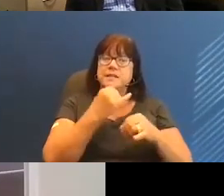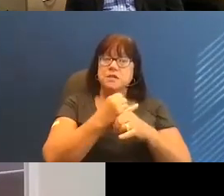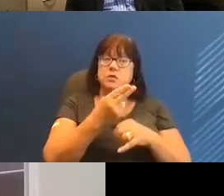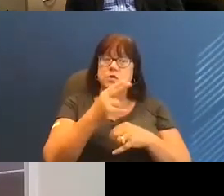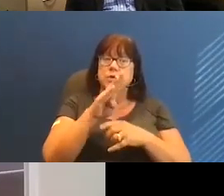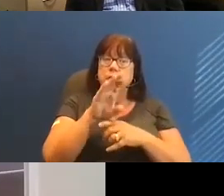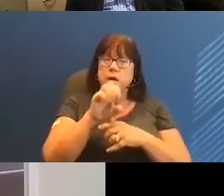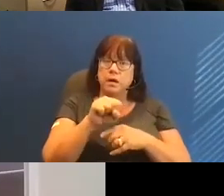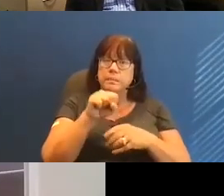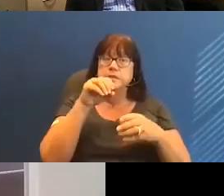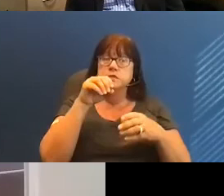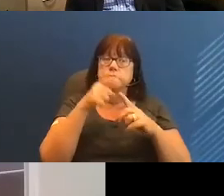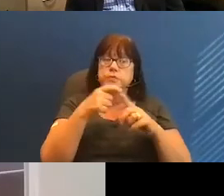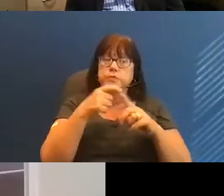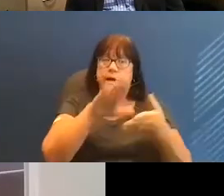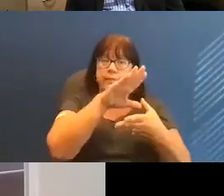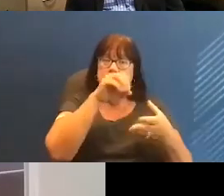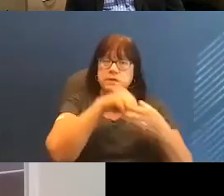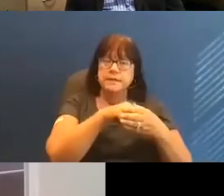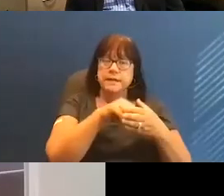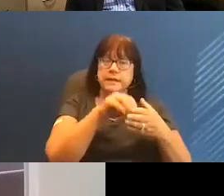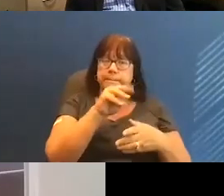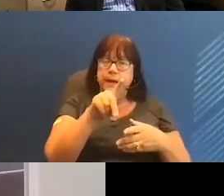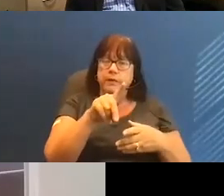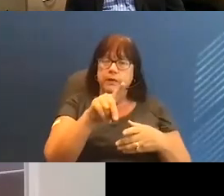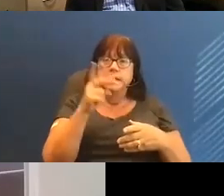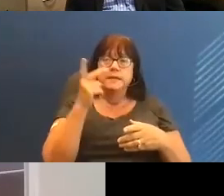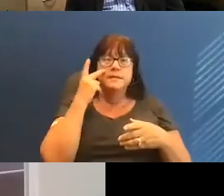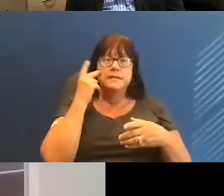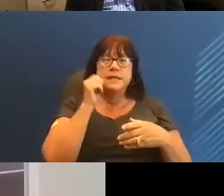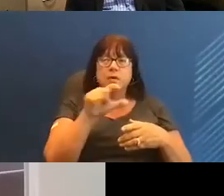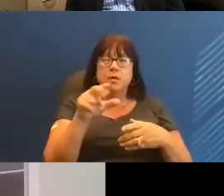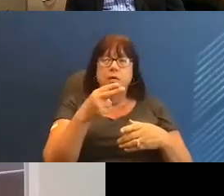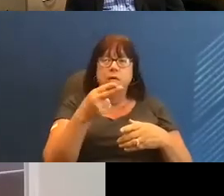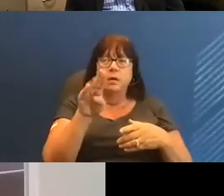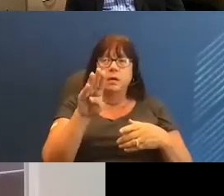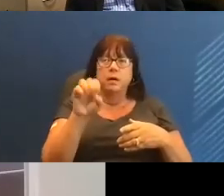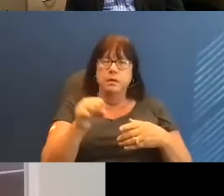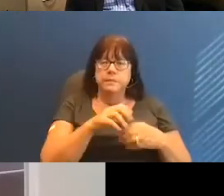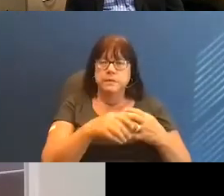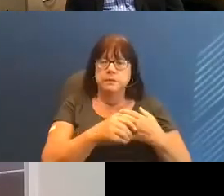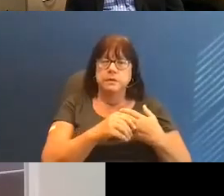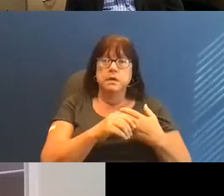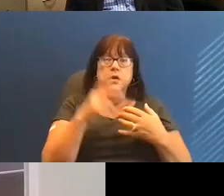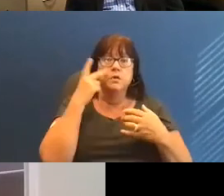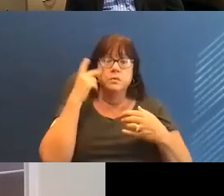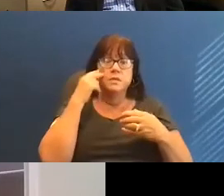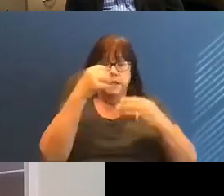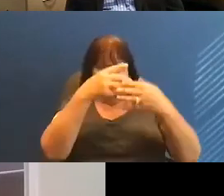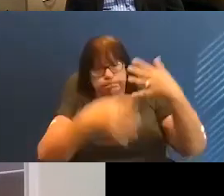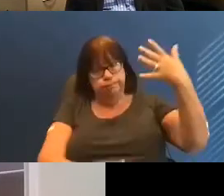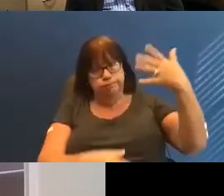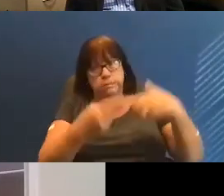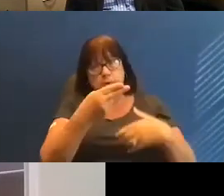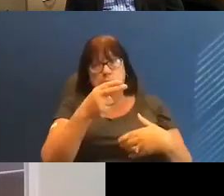so if I go to hubs here, see all hubs you'll see all the hubs that exist so far. So in addition